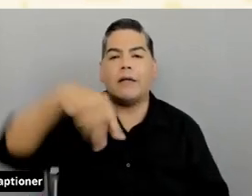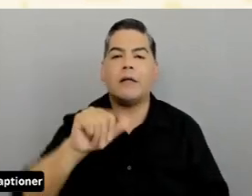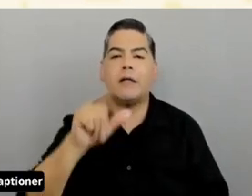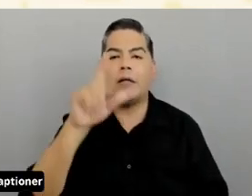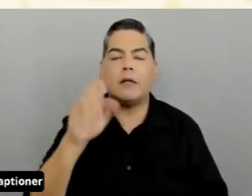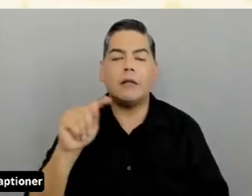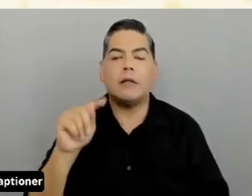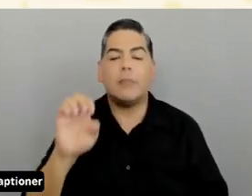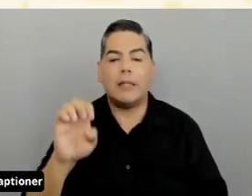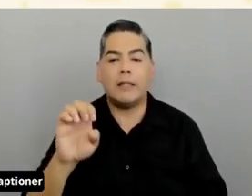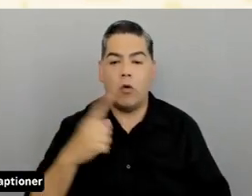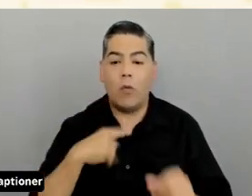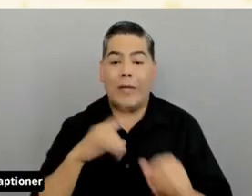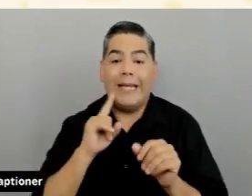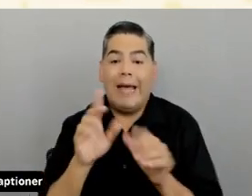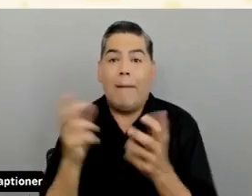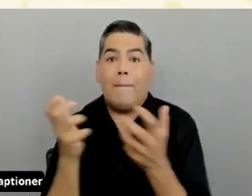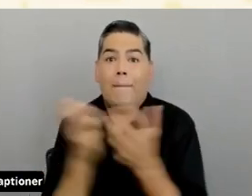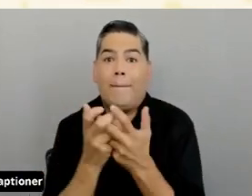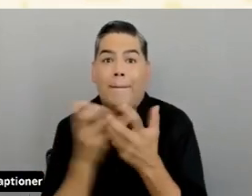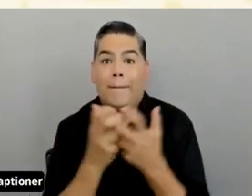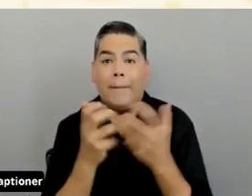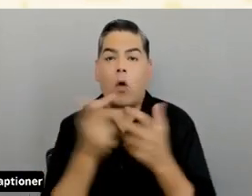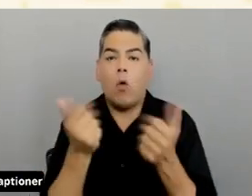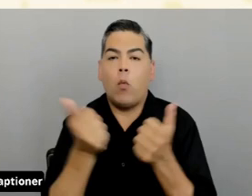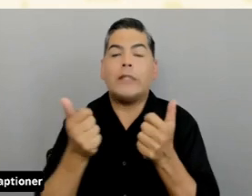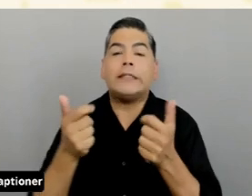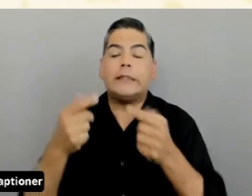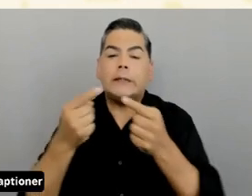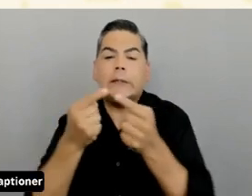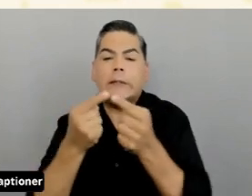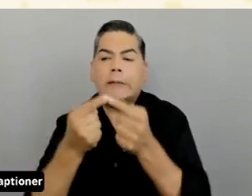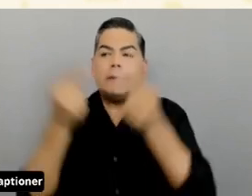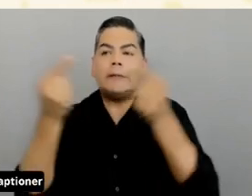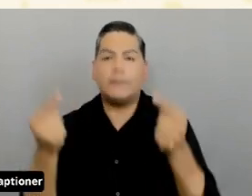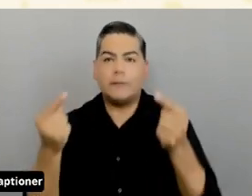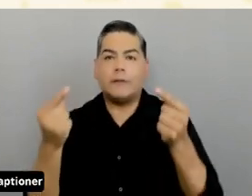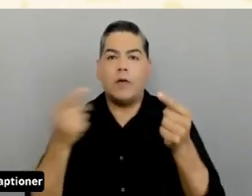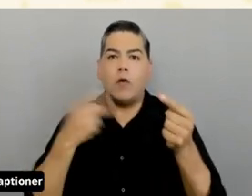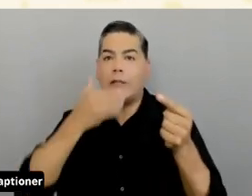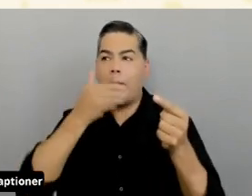what will be the contrast that will match best with the combinations.